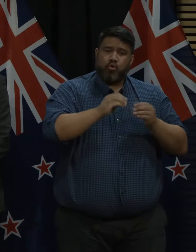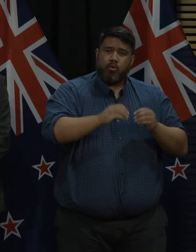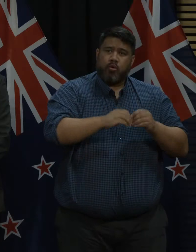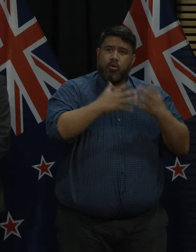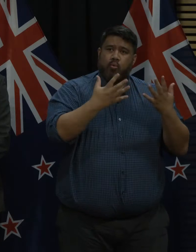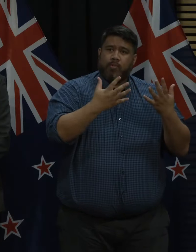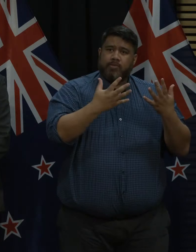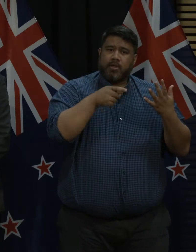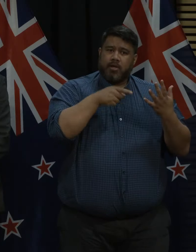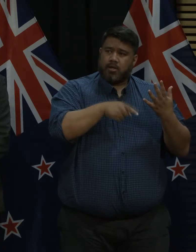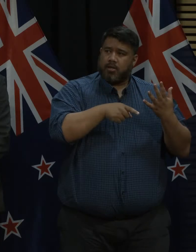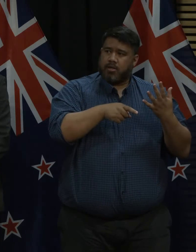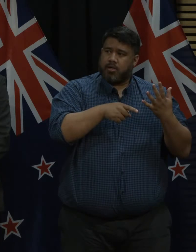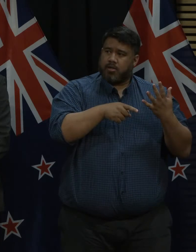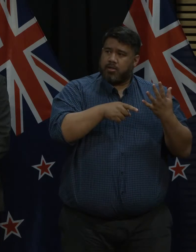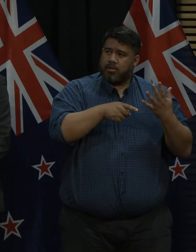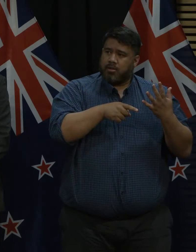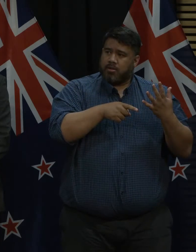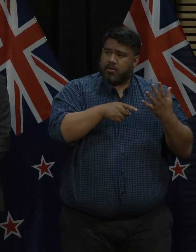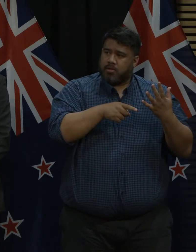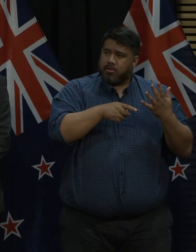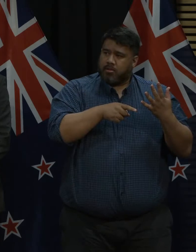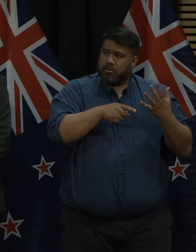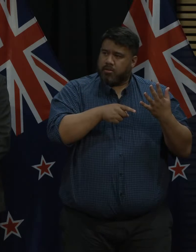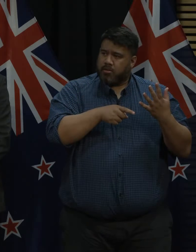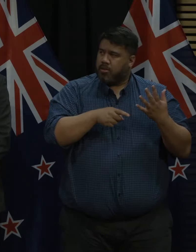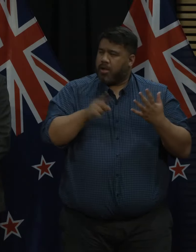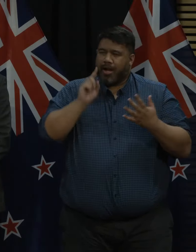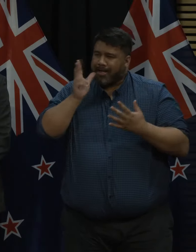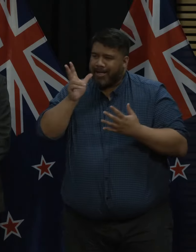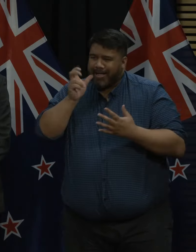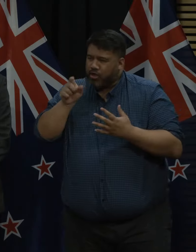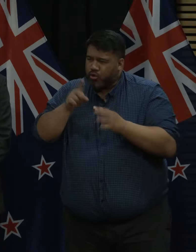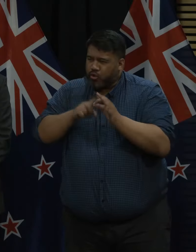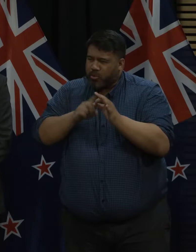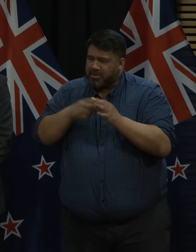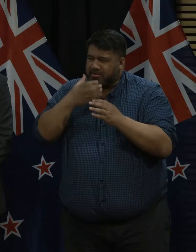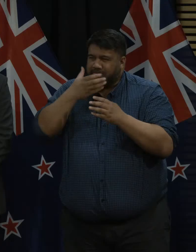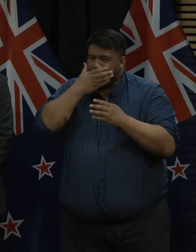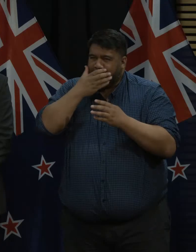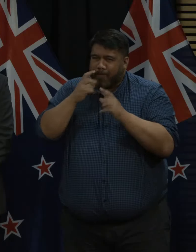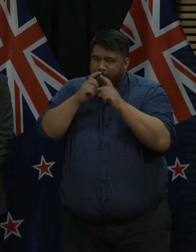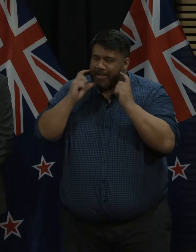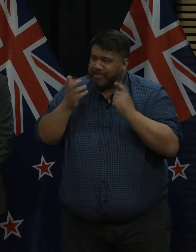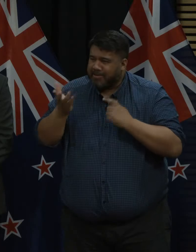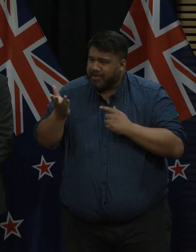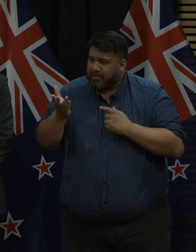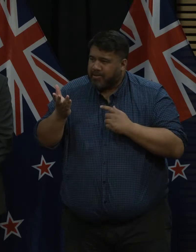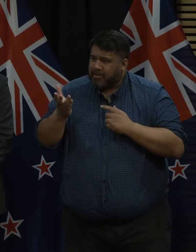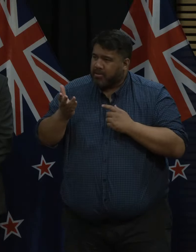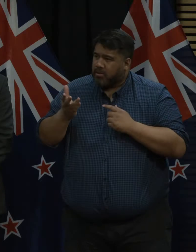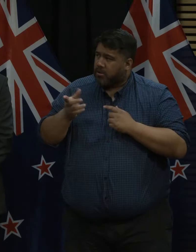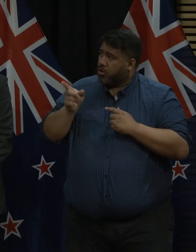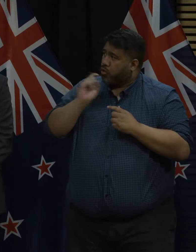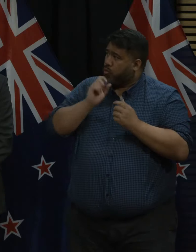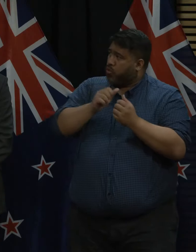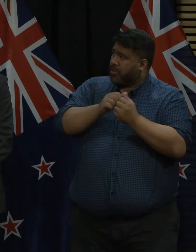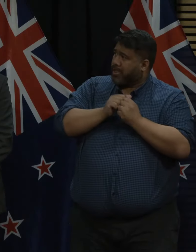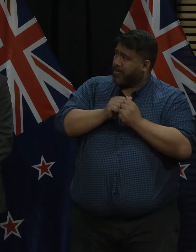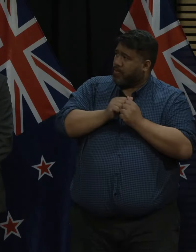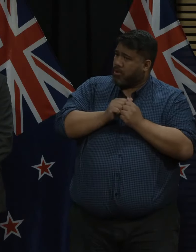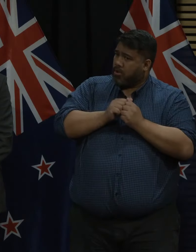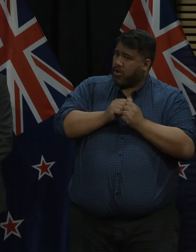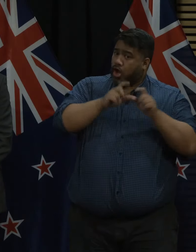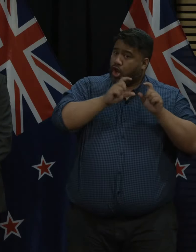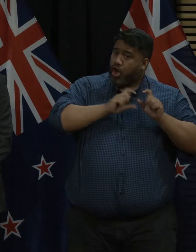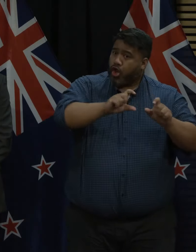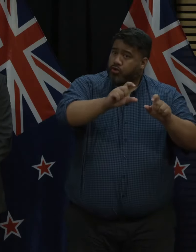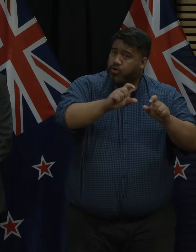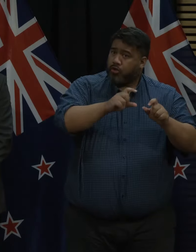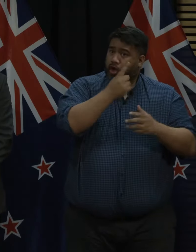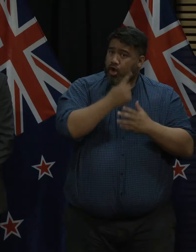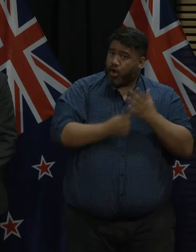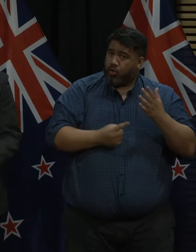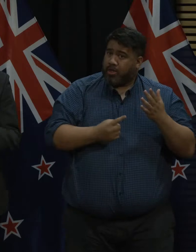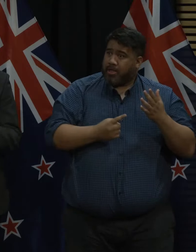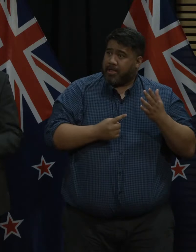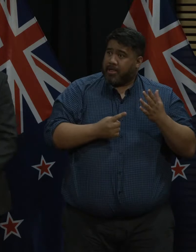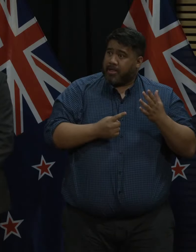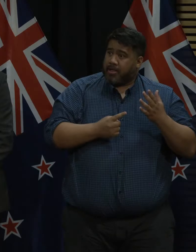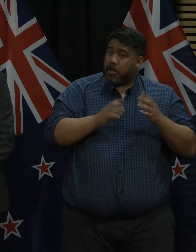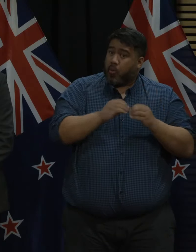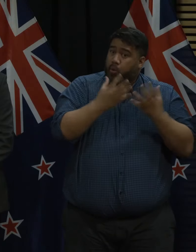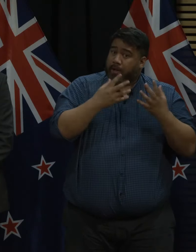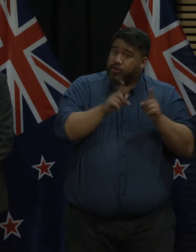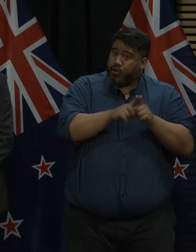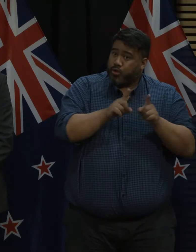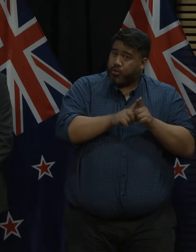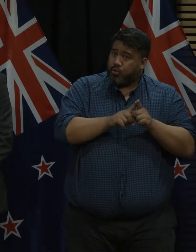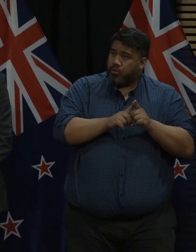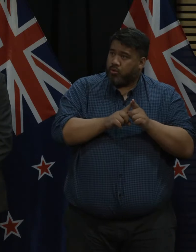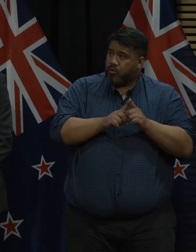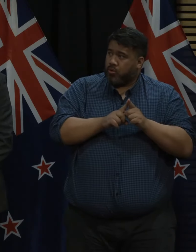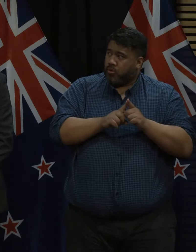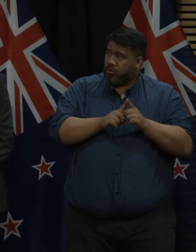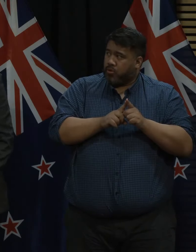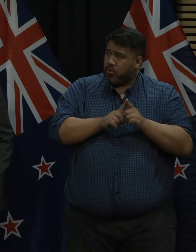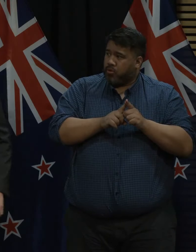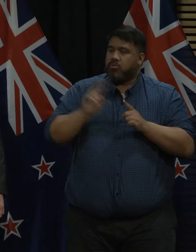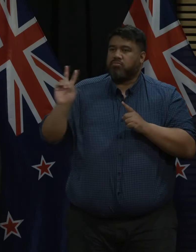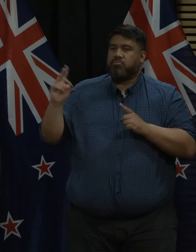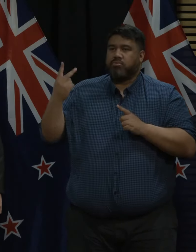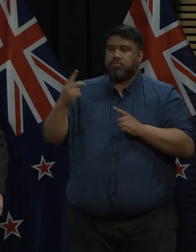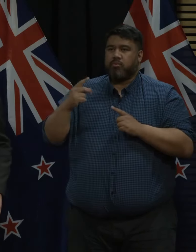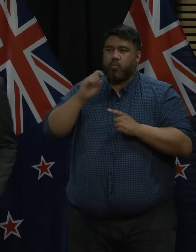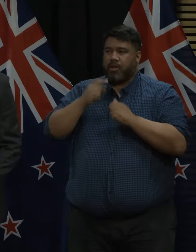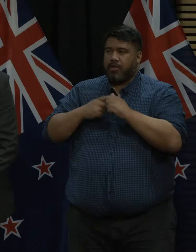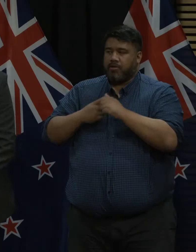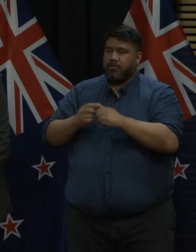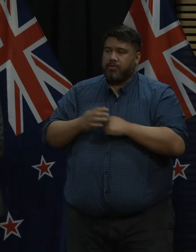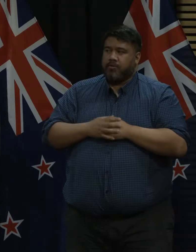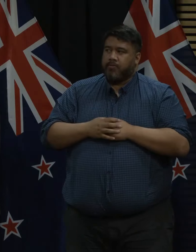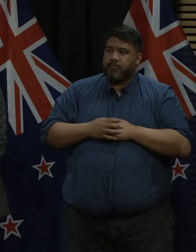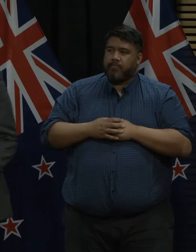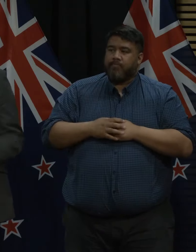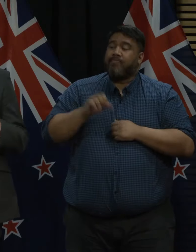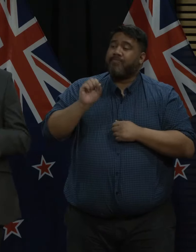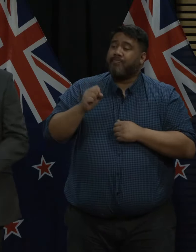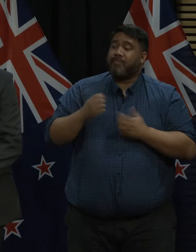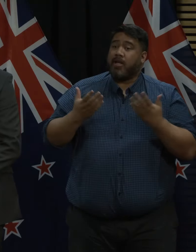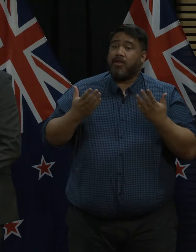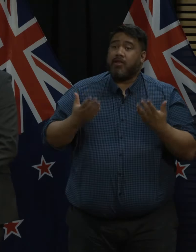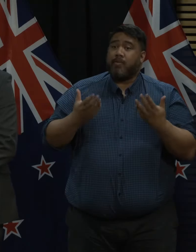Eventually would you be able